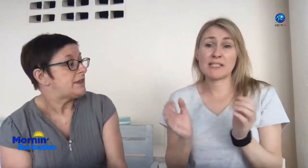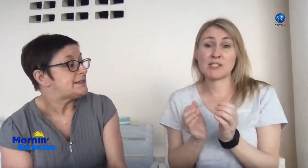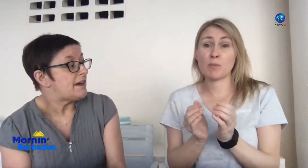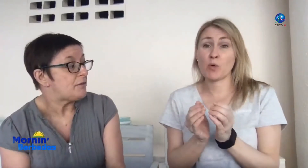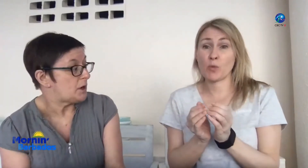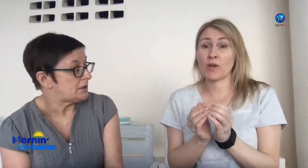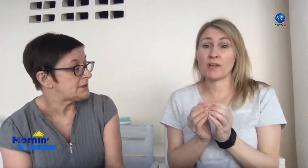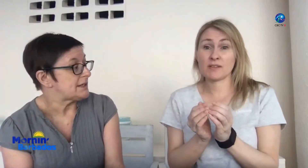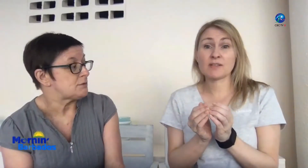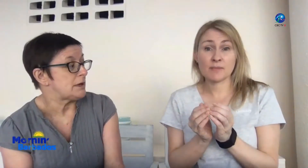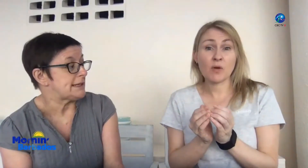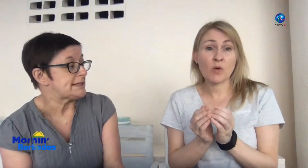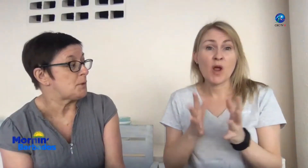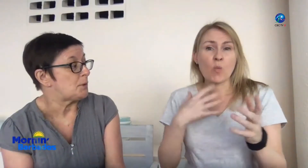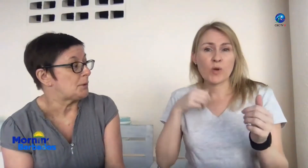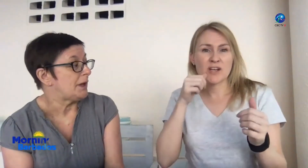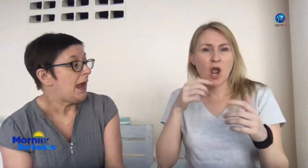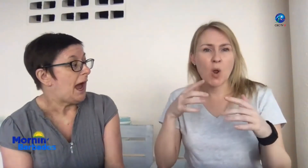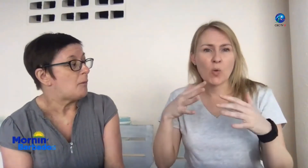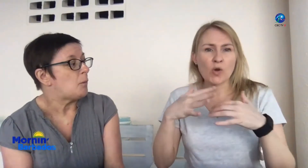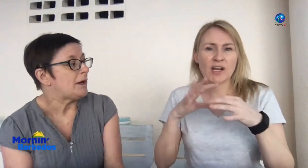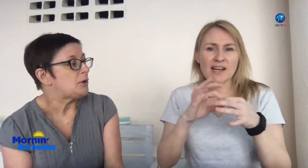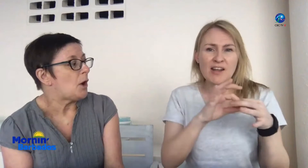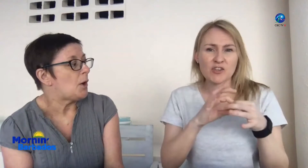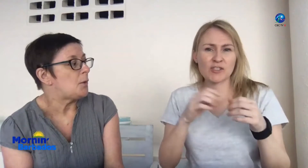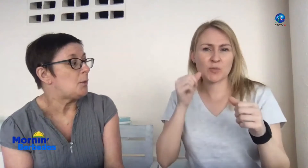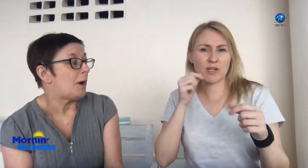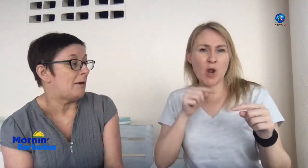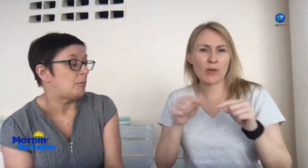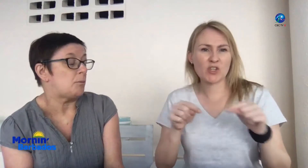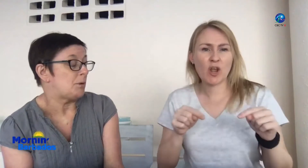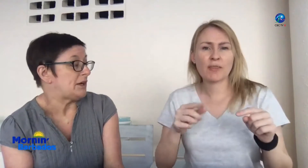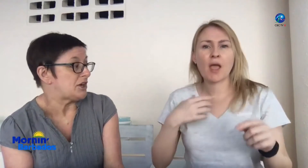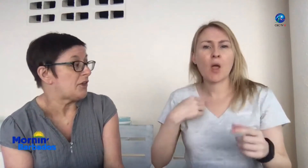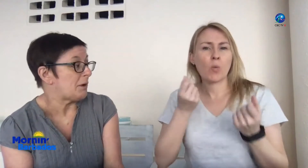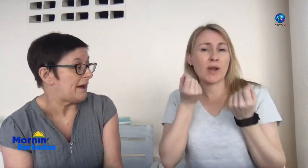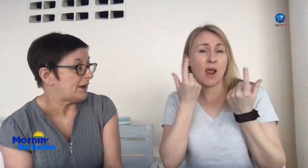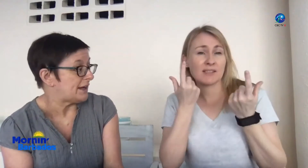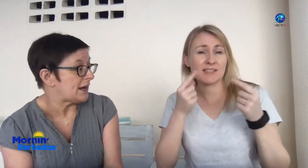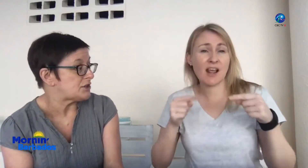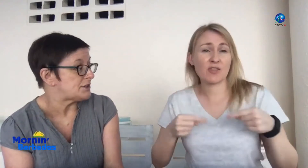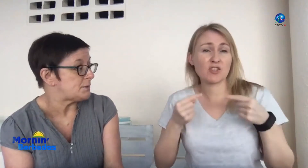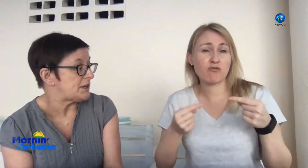the deaf world is really small and we know each other we have connections with